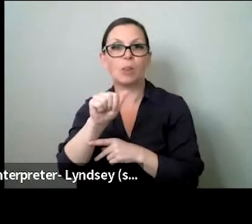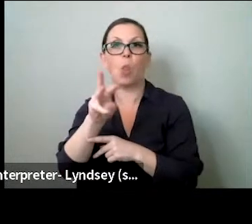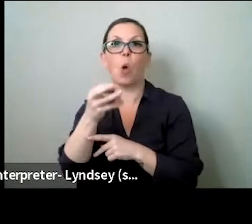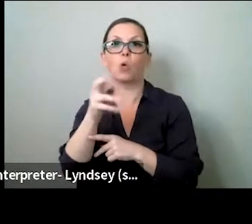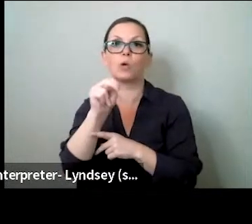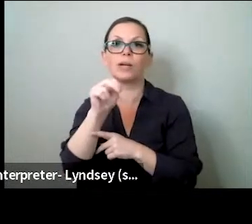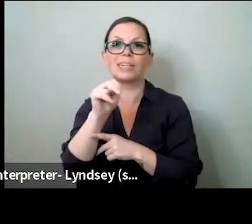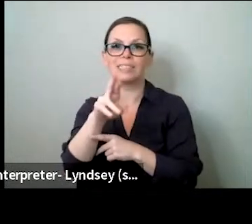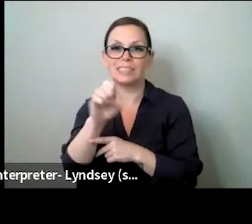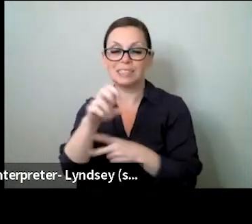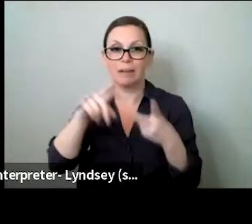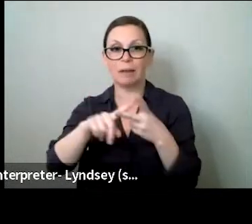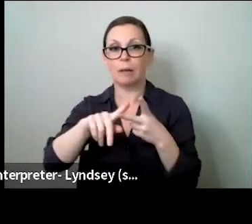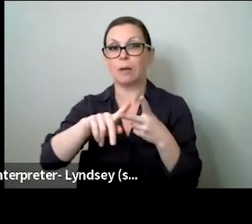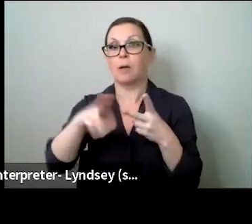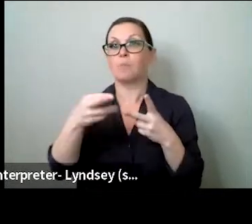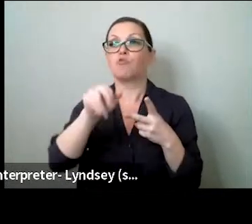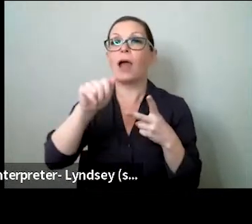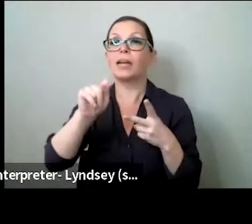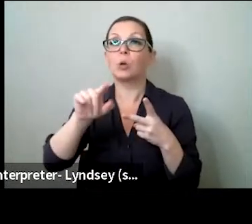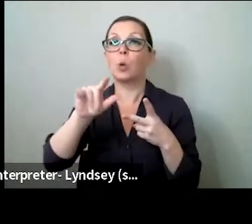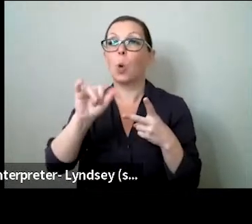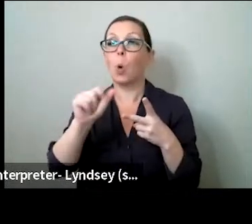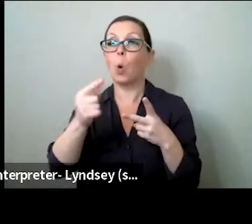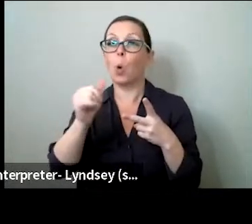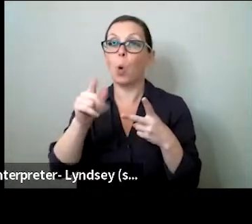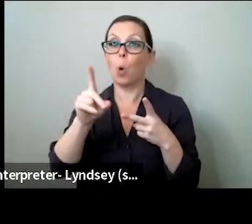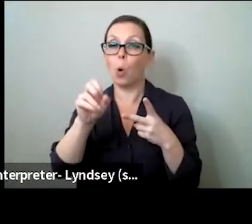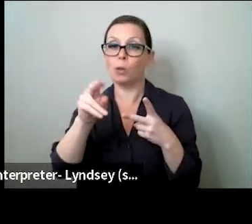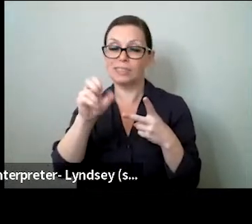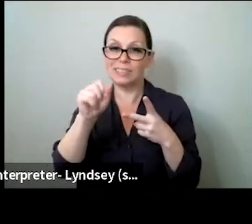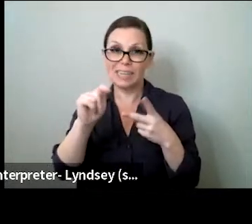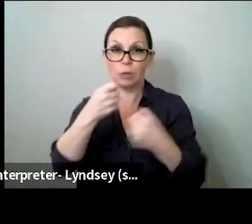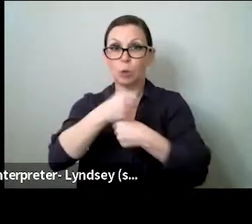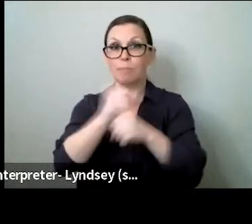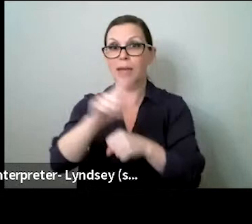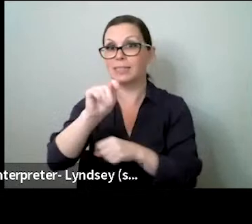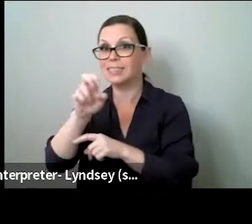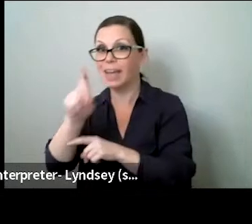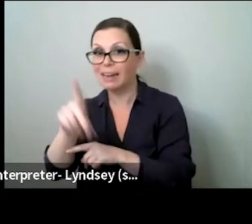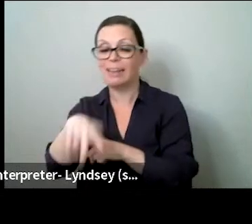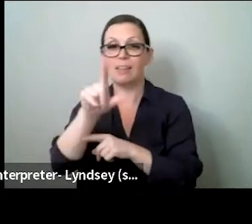who created Ted Lasso, and of course, Brett told us all about his journey